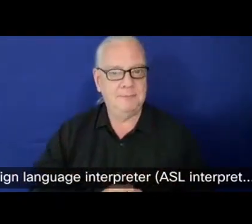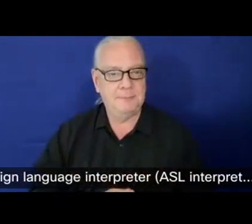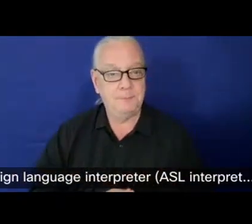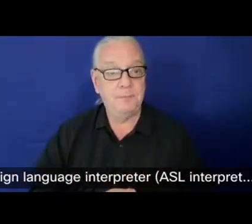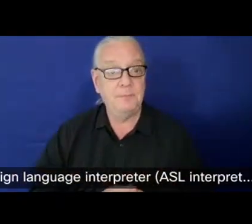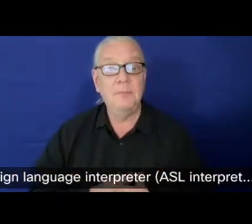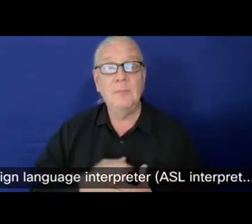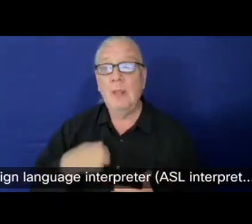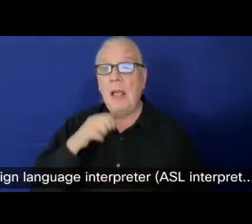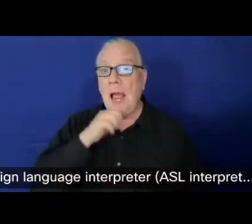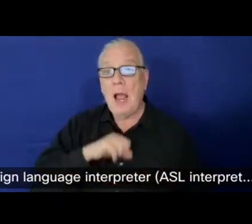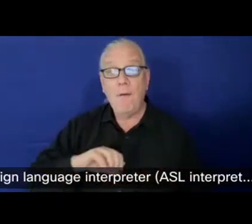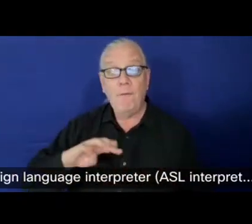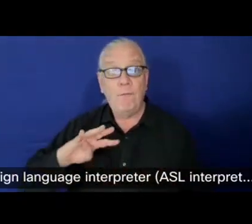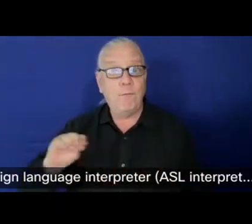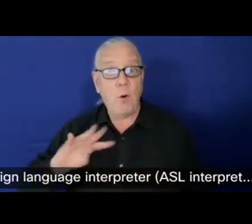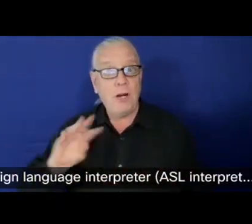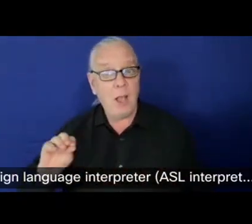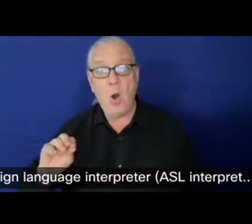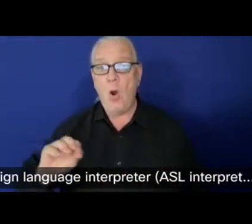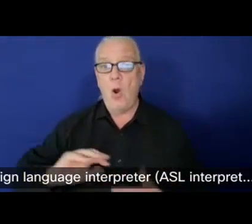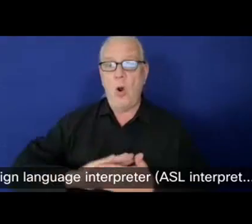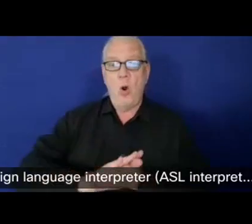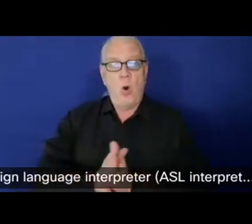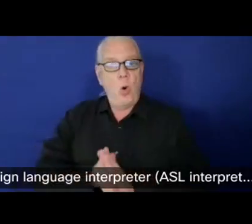age where you are coming into your own, right? You start to